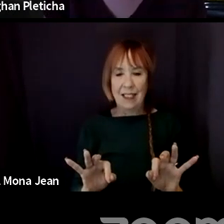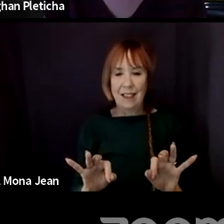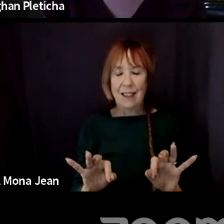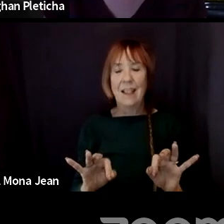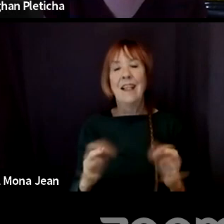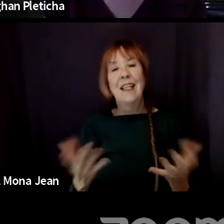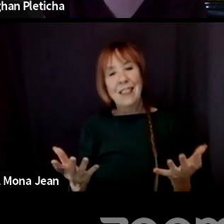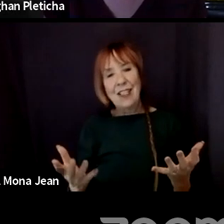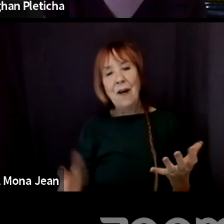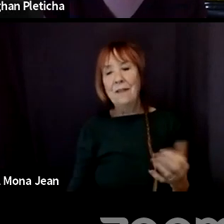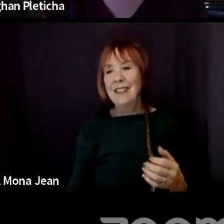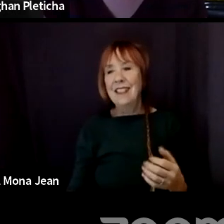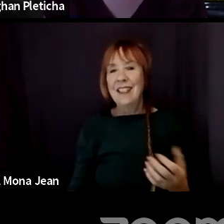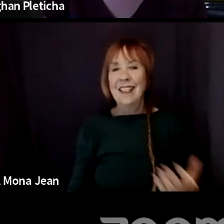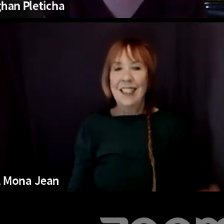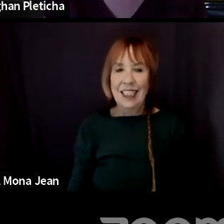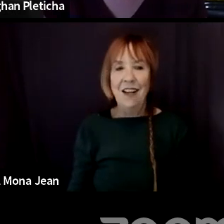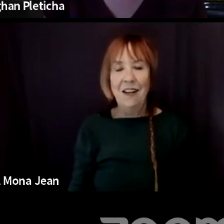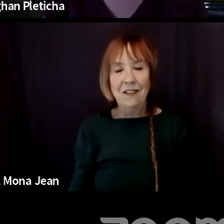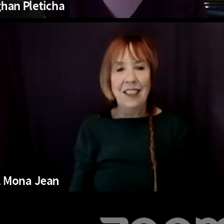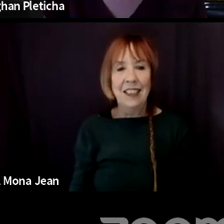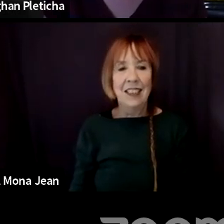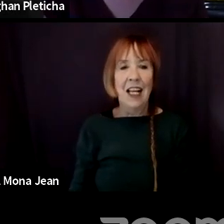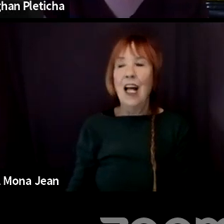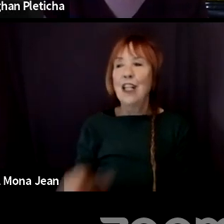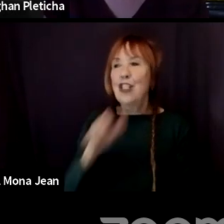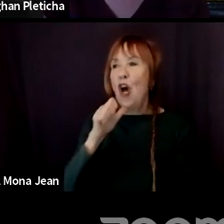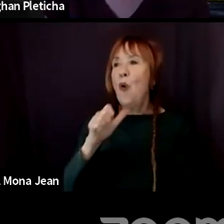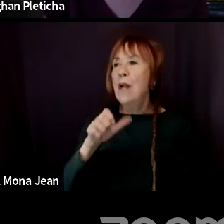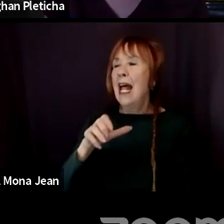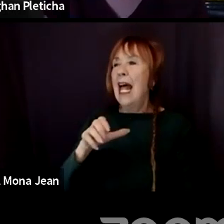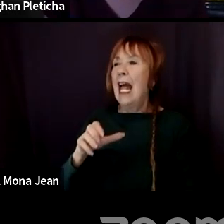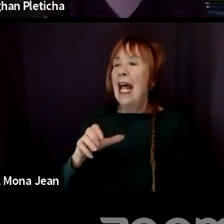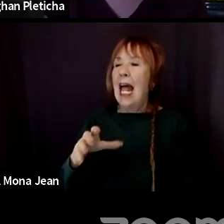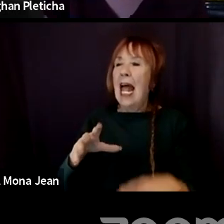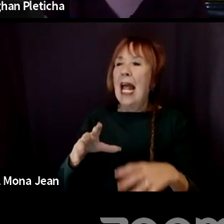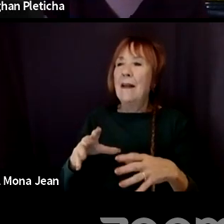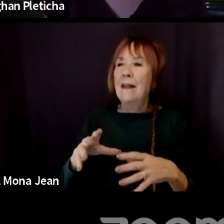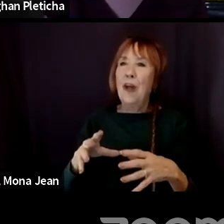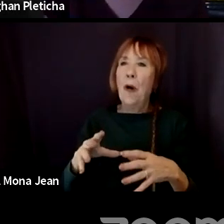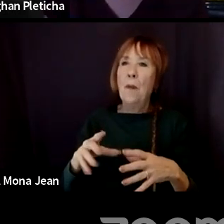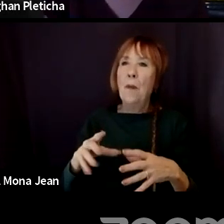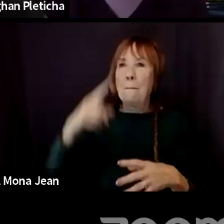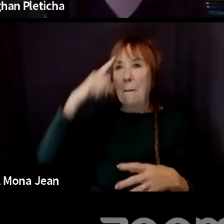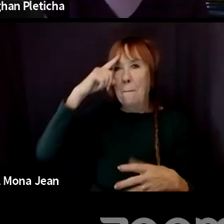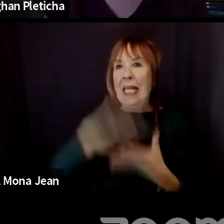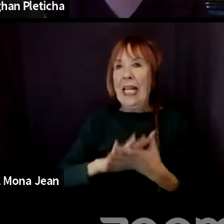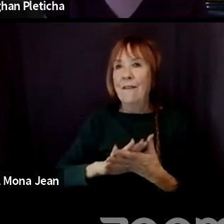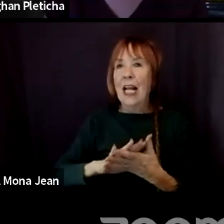where not taking it personally. Give tip quit taking it personally.